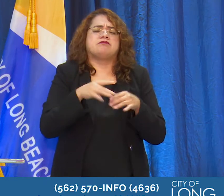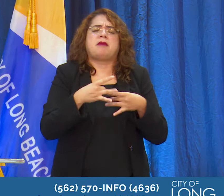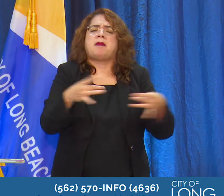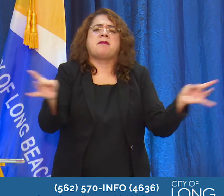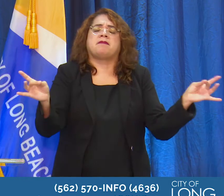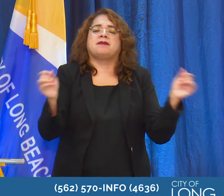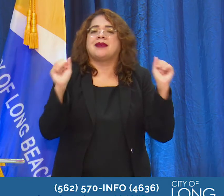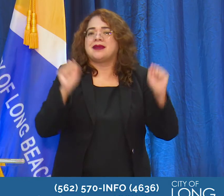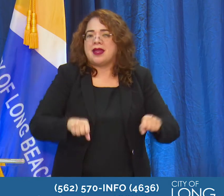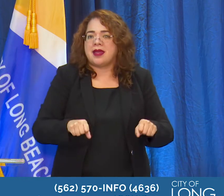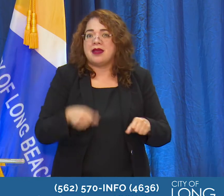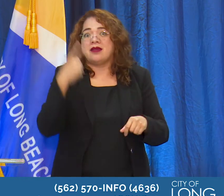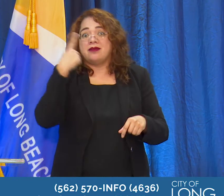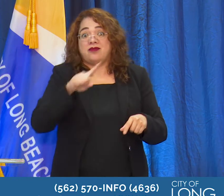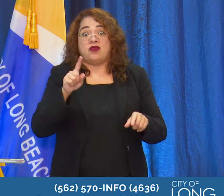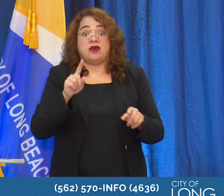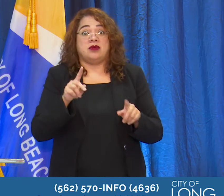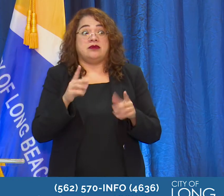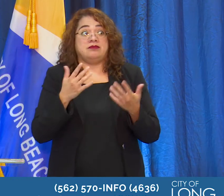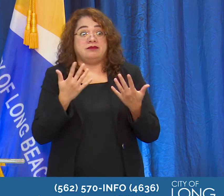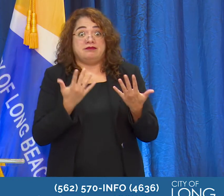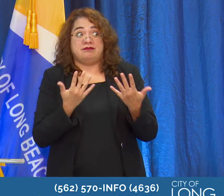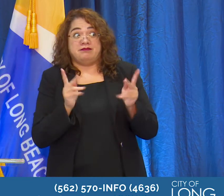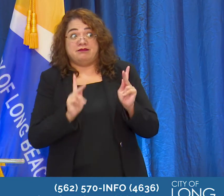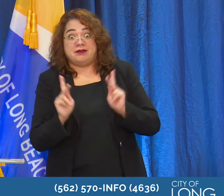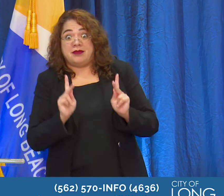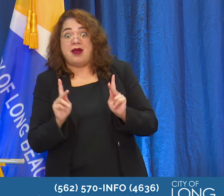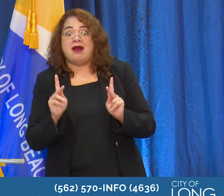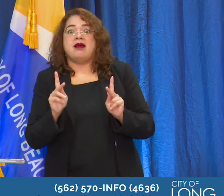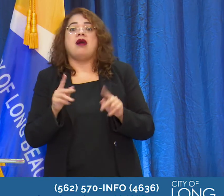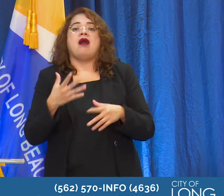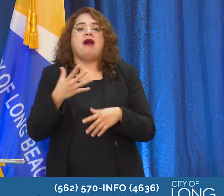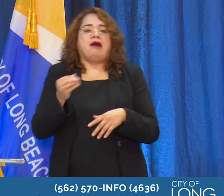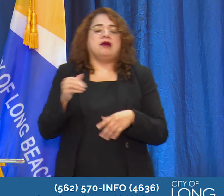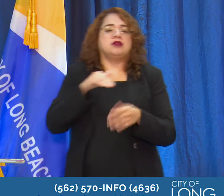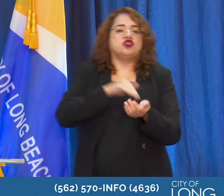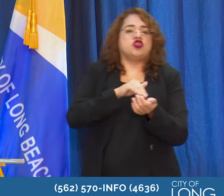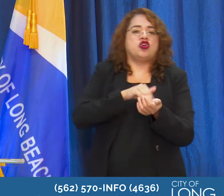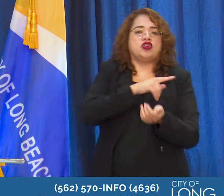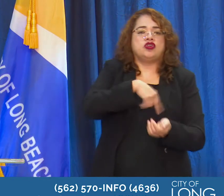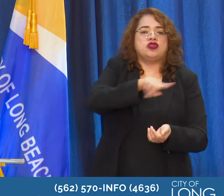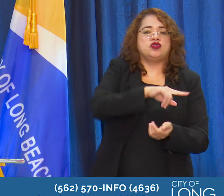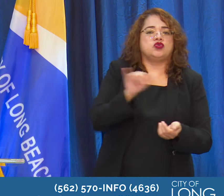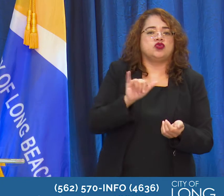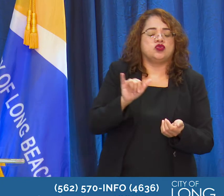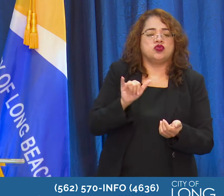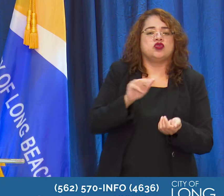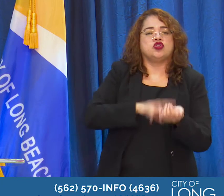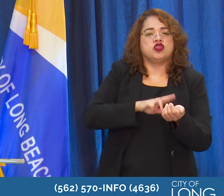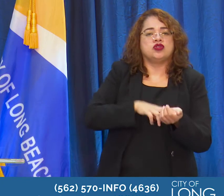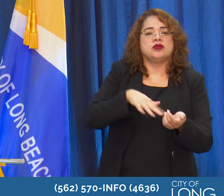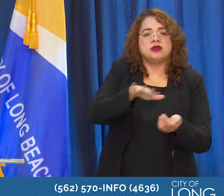For this reason, it's in everyone's best interest to improve access to affordable health care.